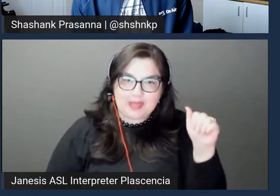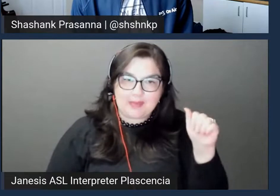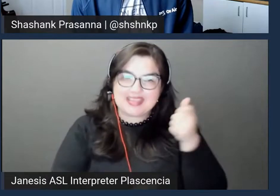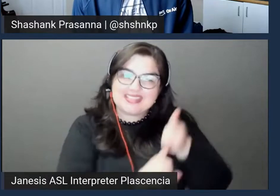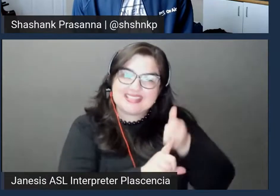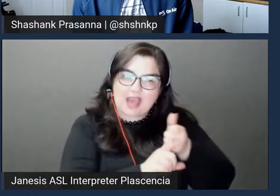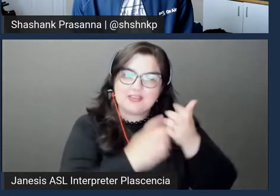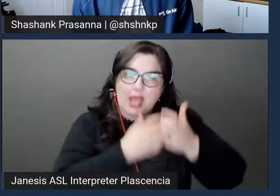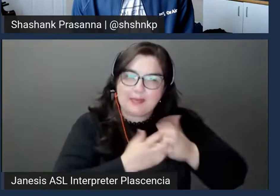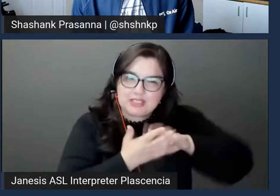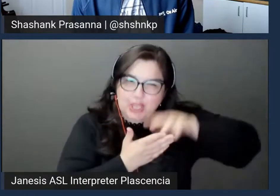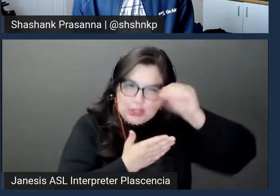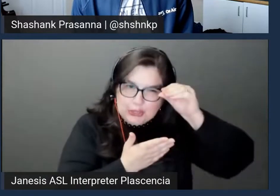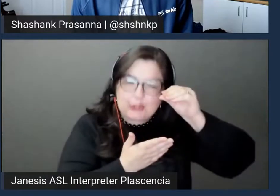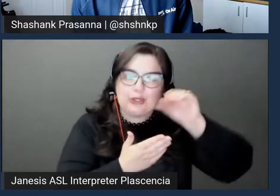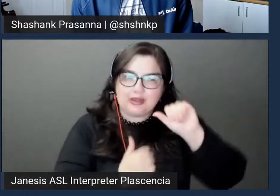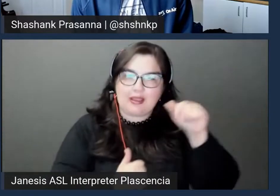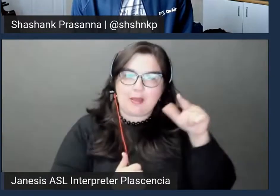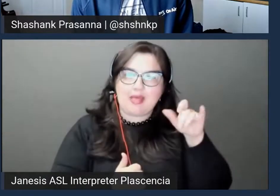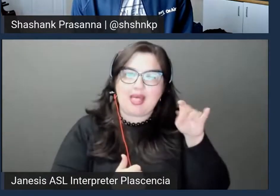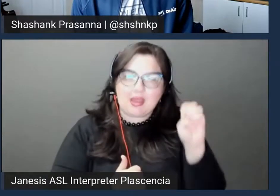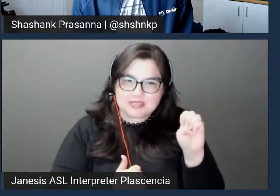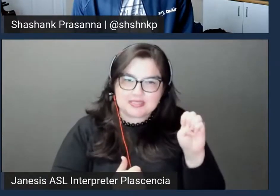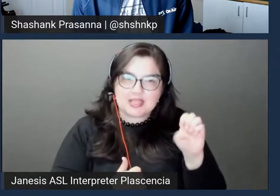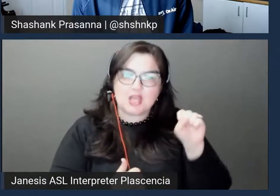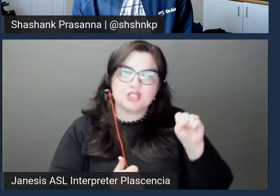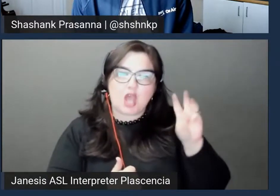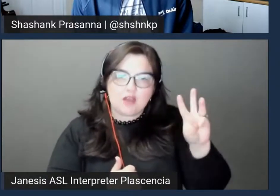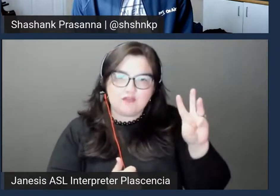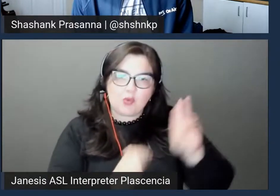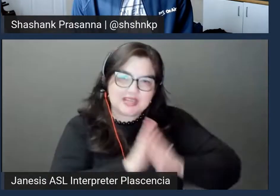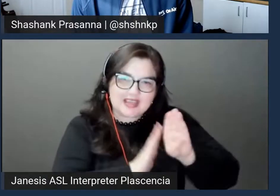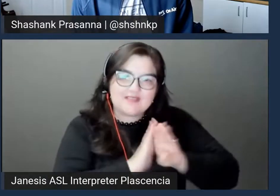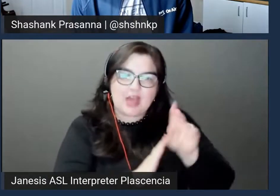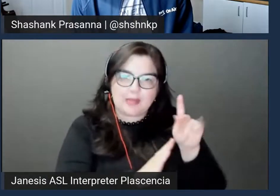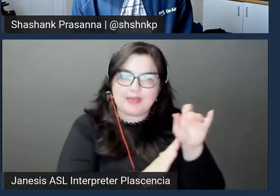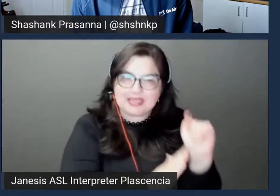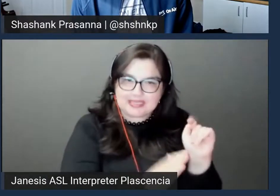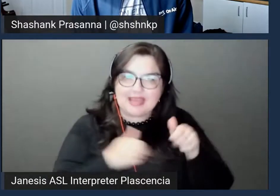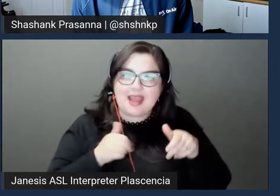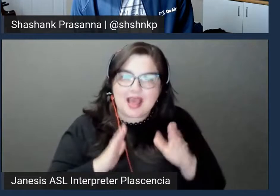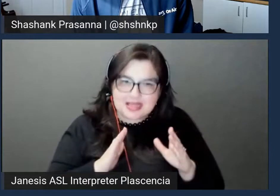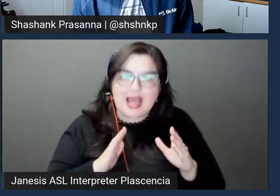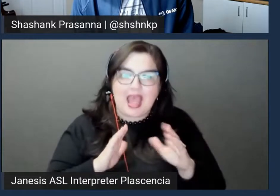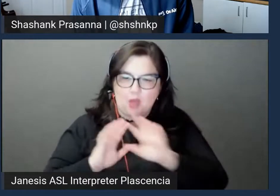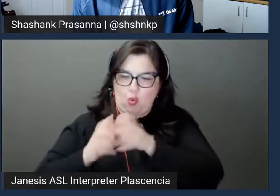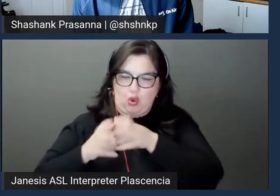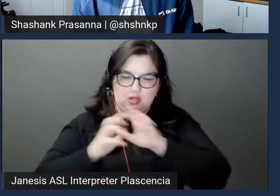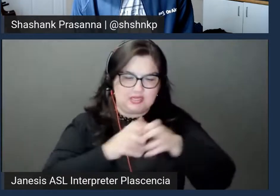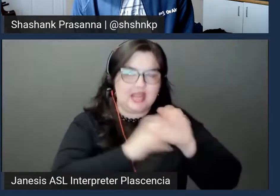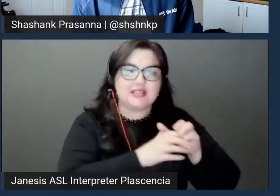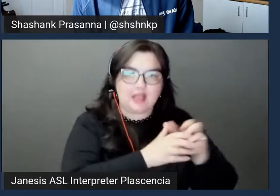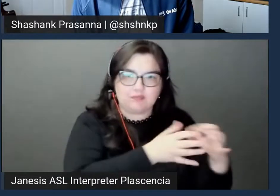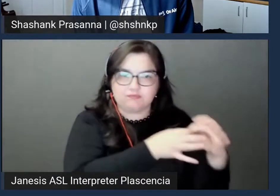and a software development kit that allows organizations to bring computer vision to existing on premises cameras